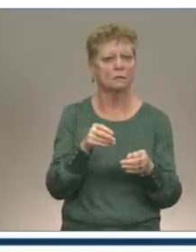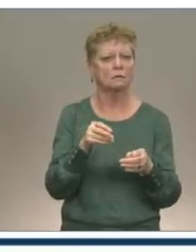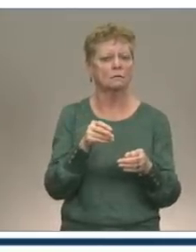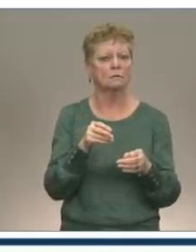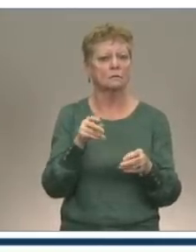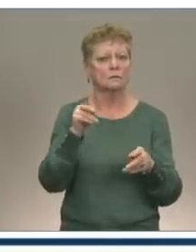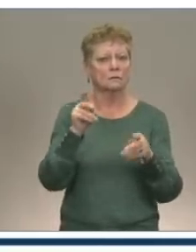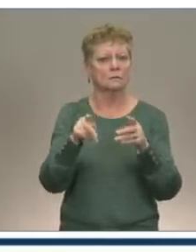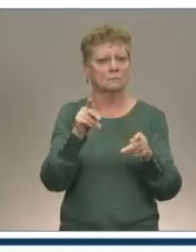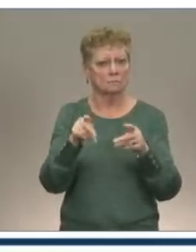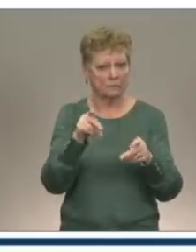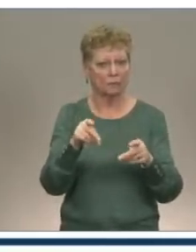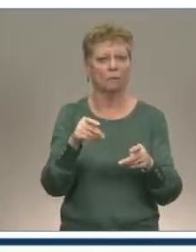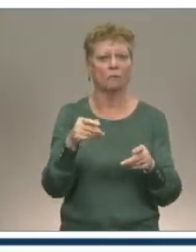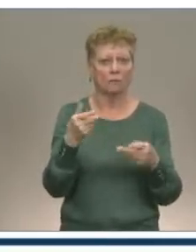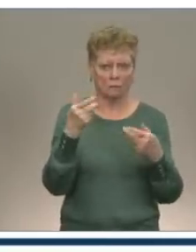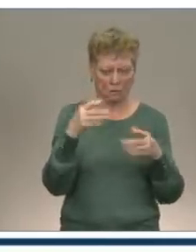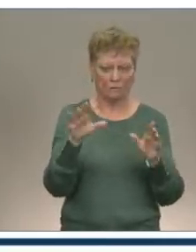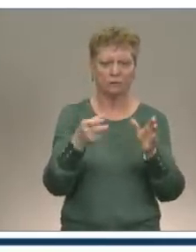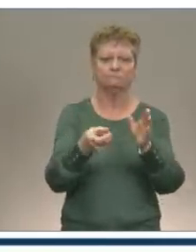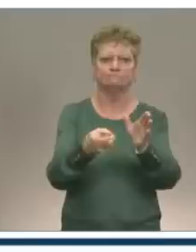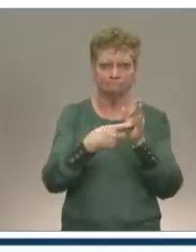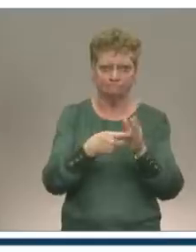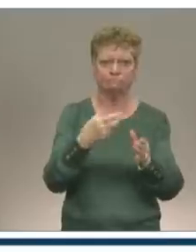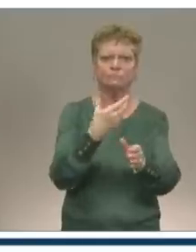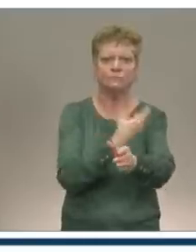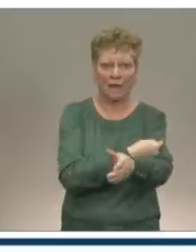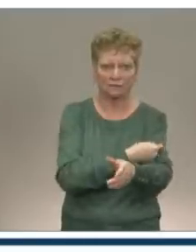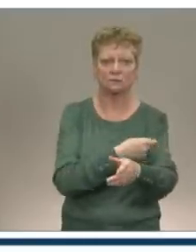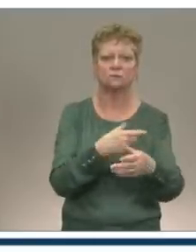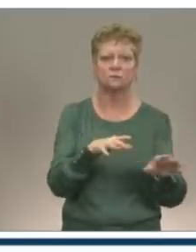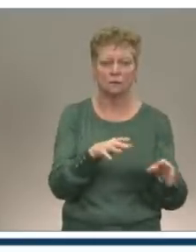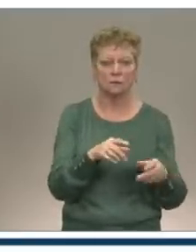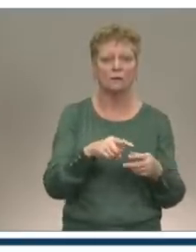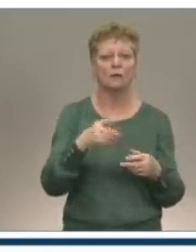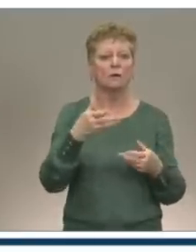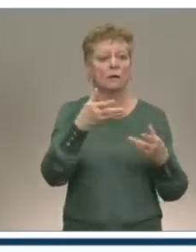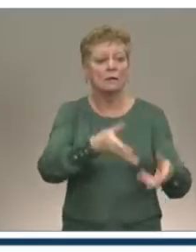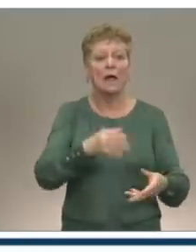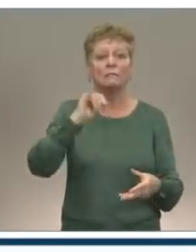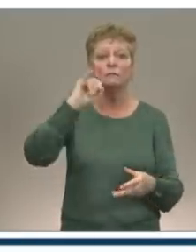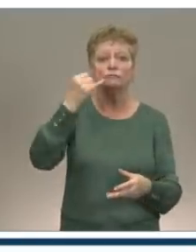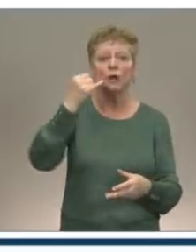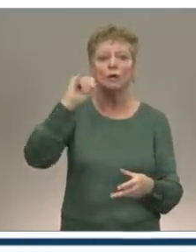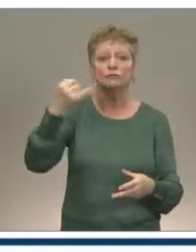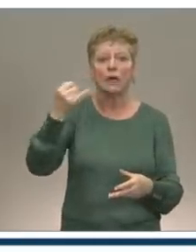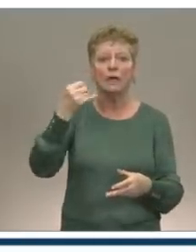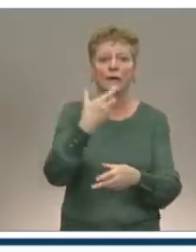mandated vaccine and we're with the remaining j j vaccine we are going to make available